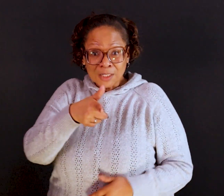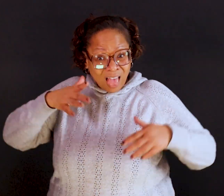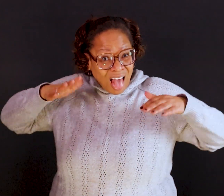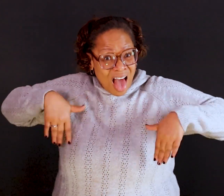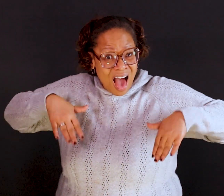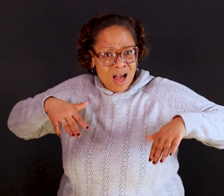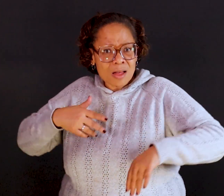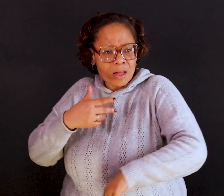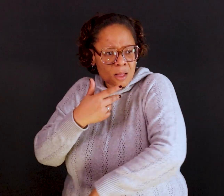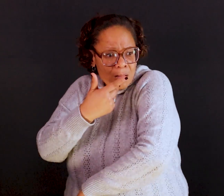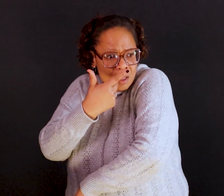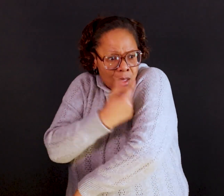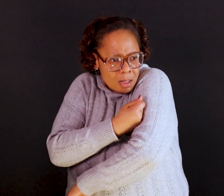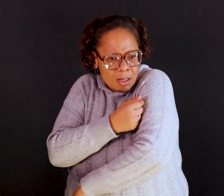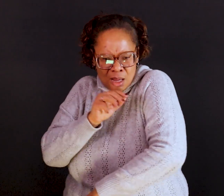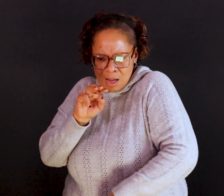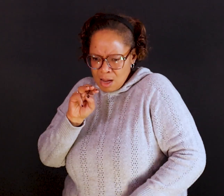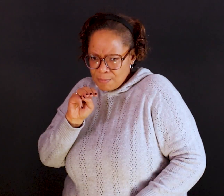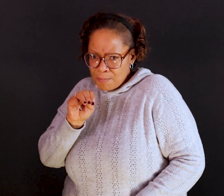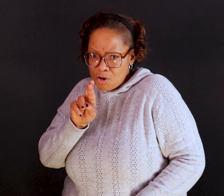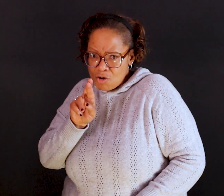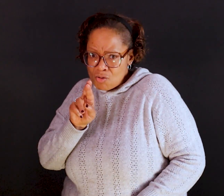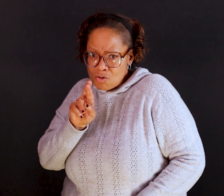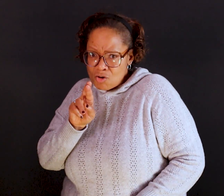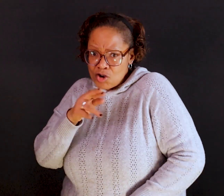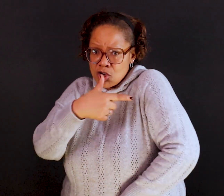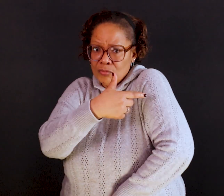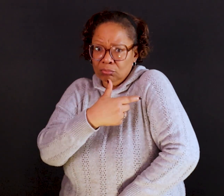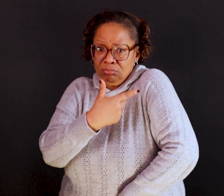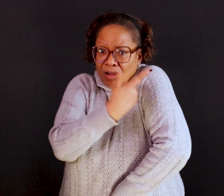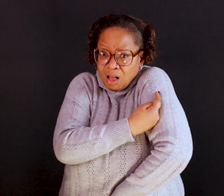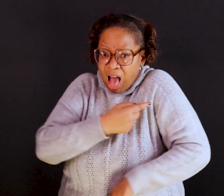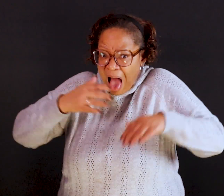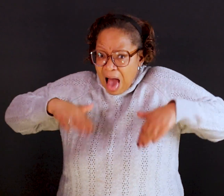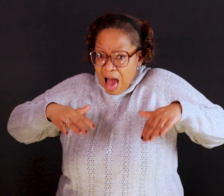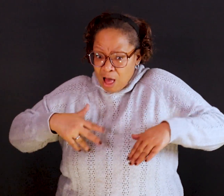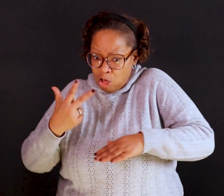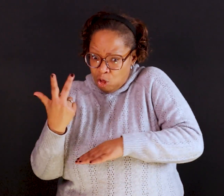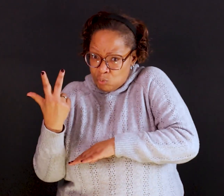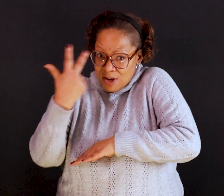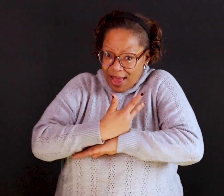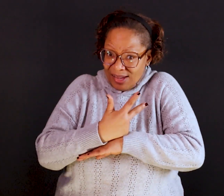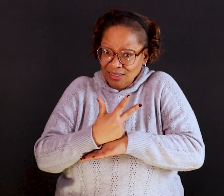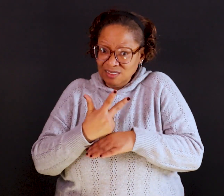If you have not been vaccinated, getting an MMR shot